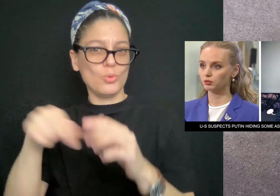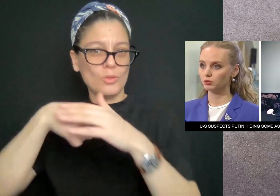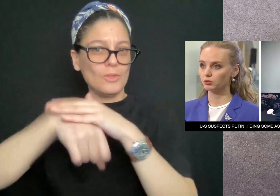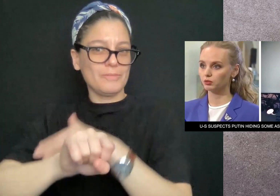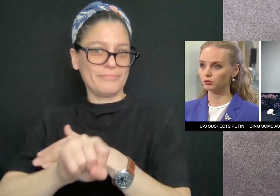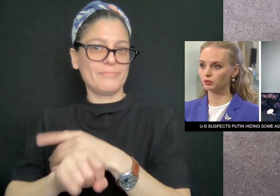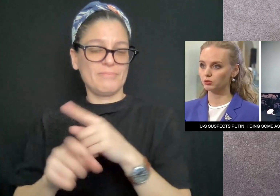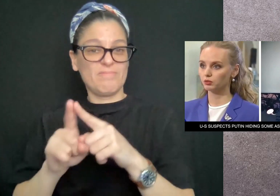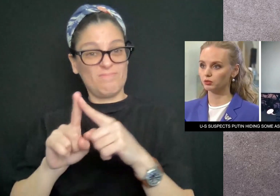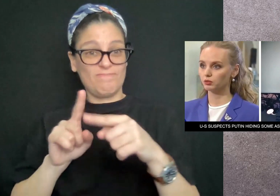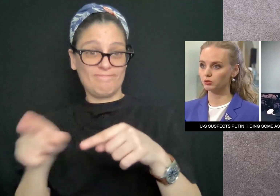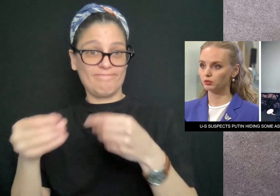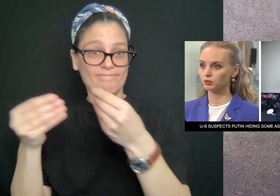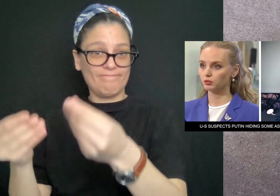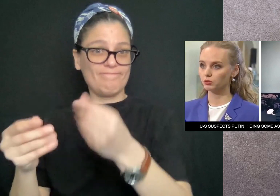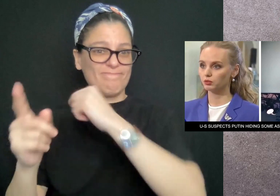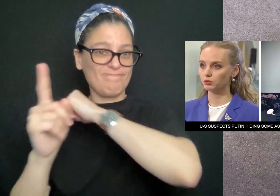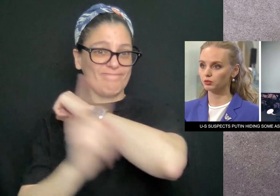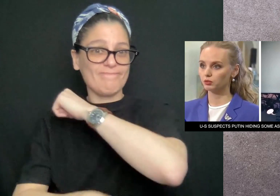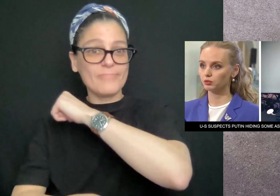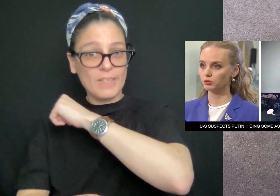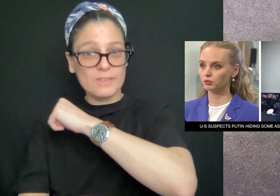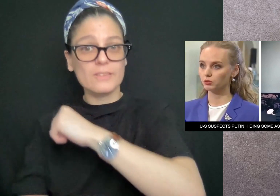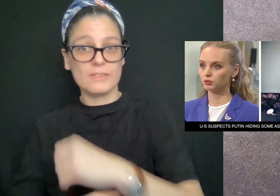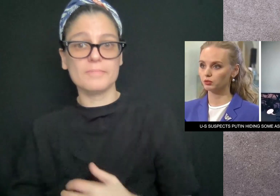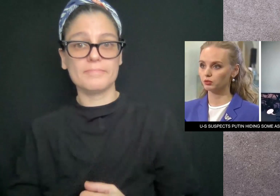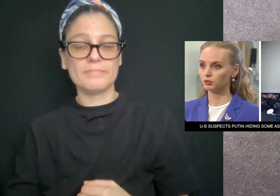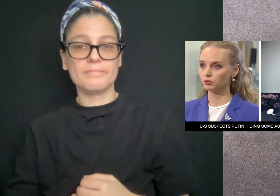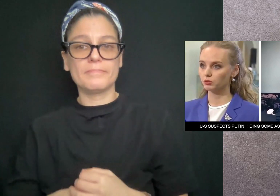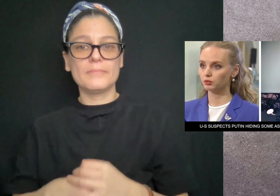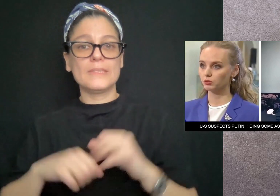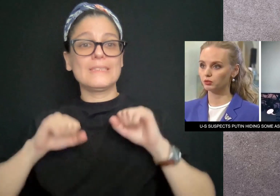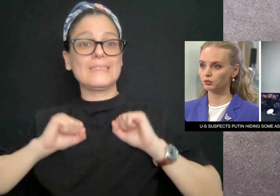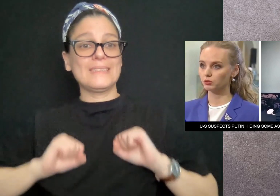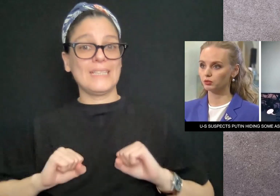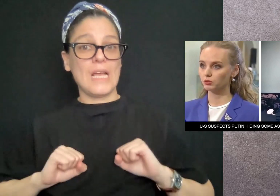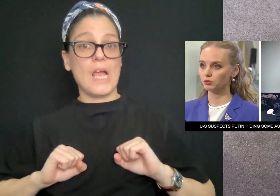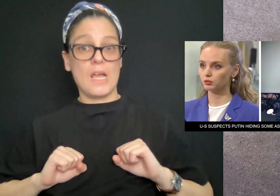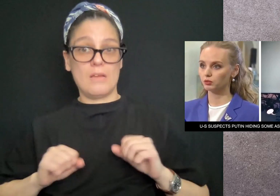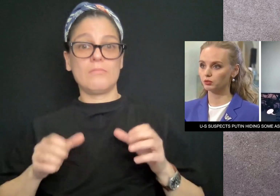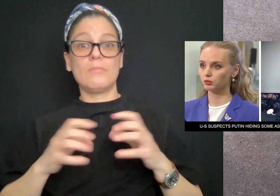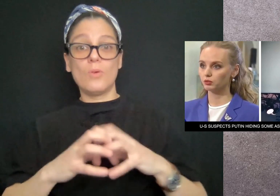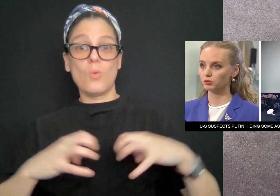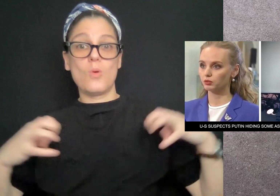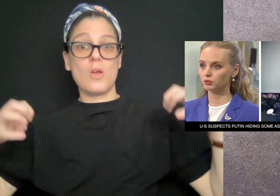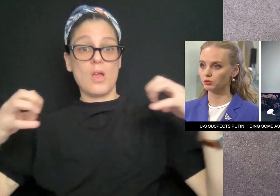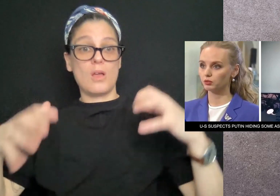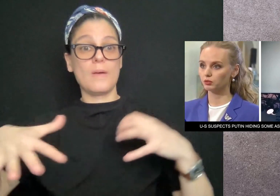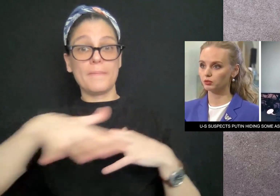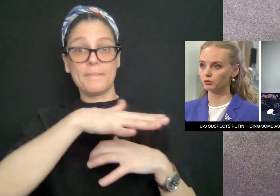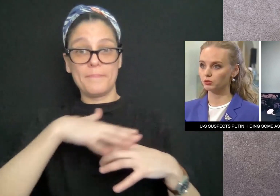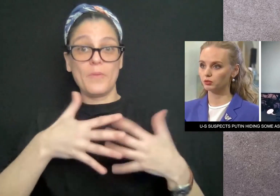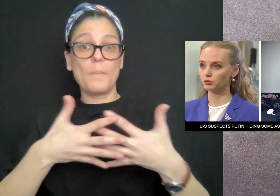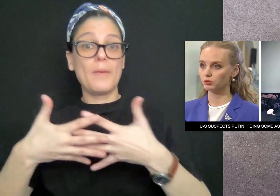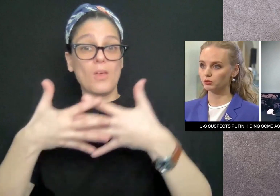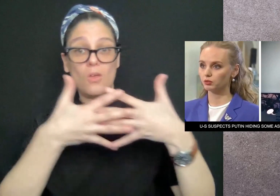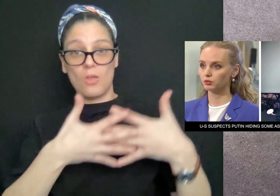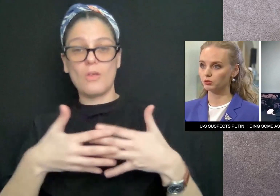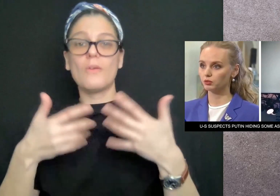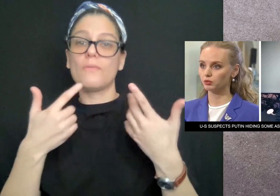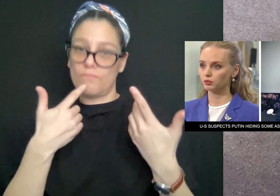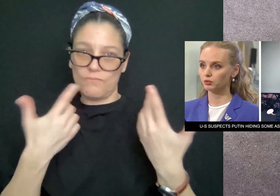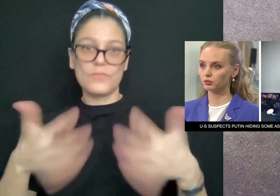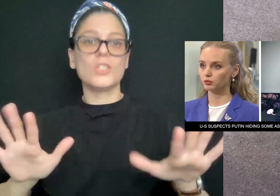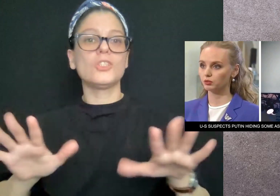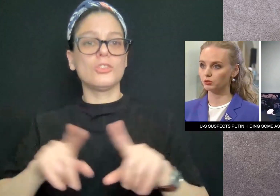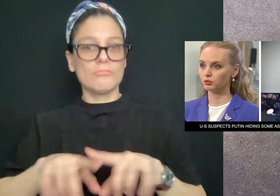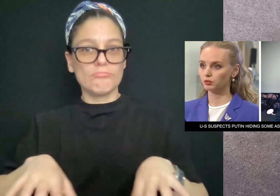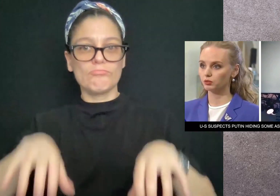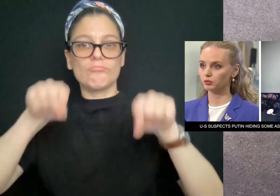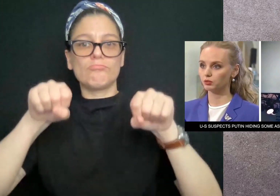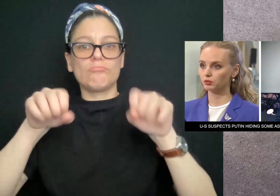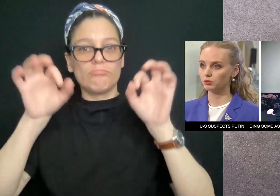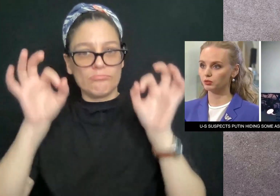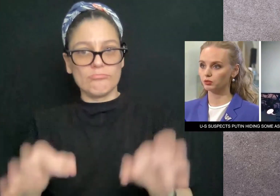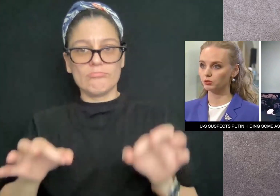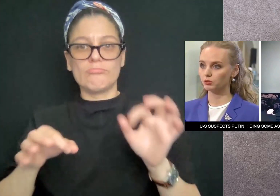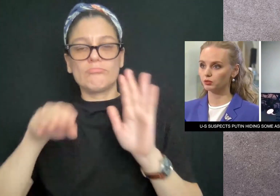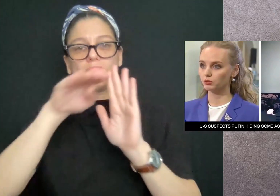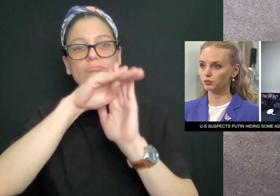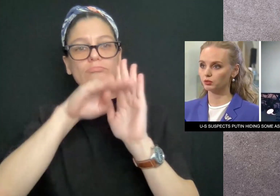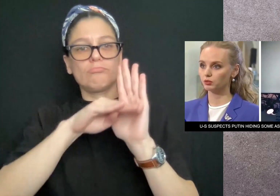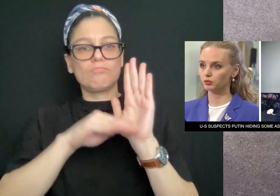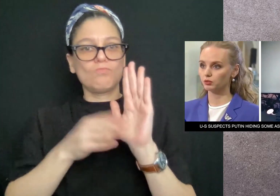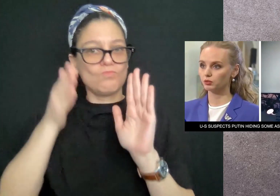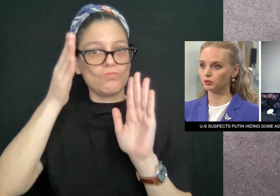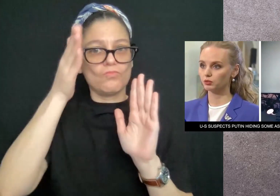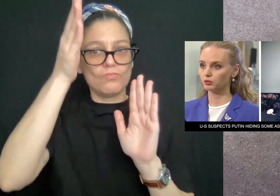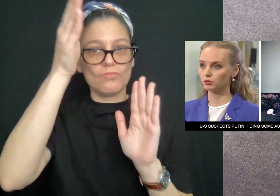the pressure by targeting his two daughters with sanctions